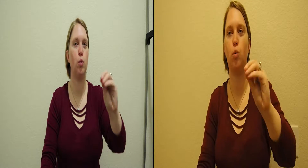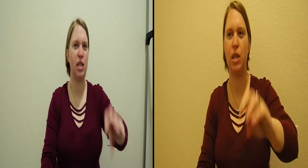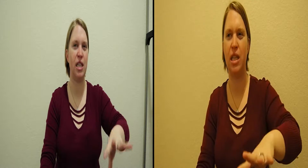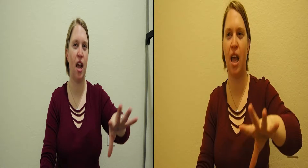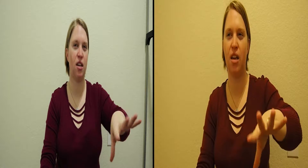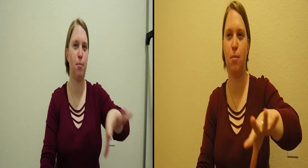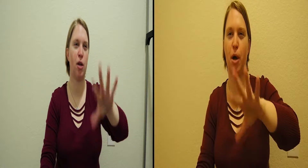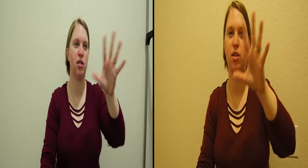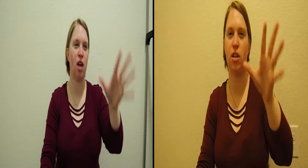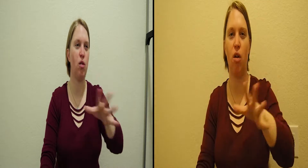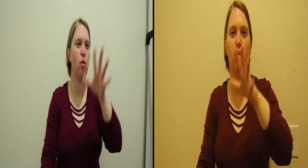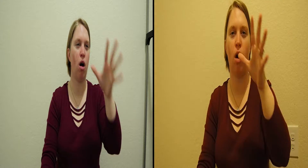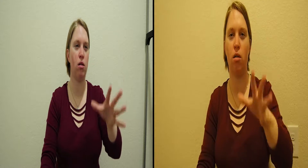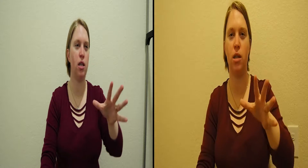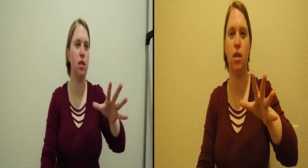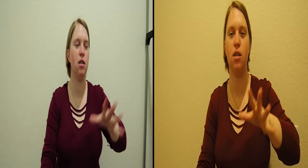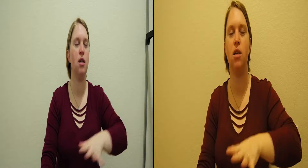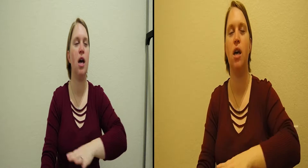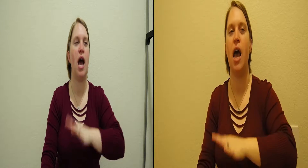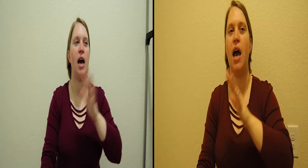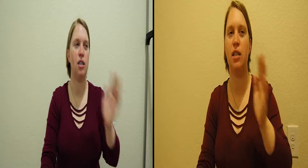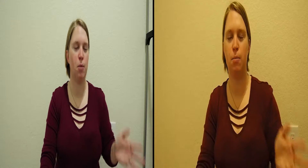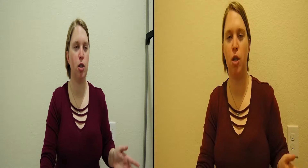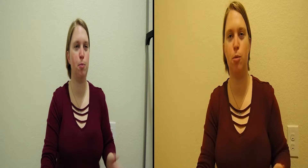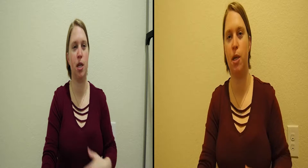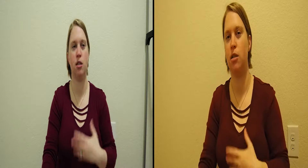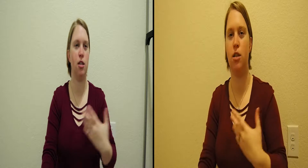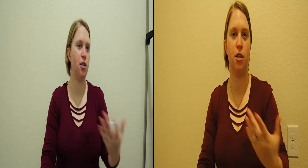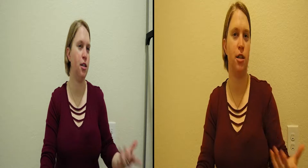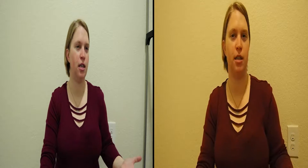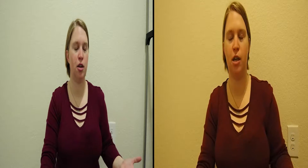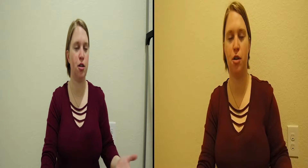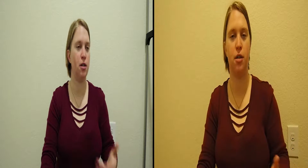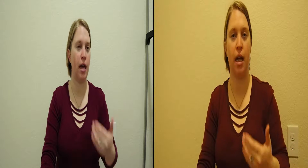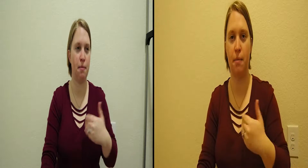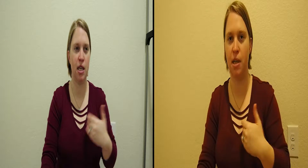really care about the sound quality as much because you're either like me